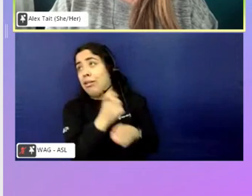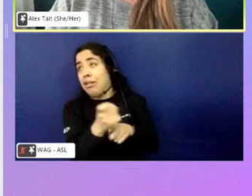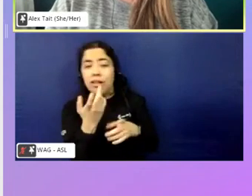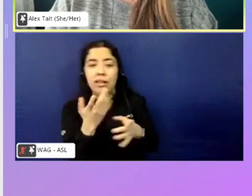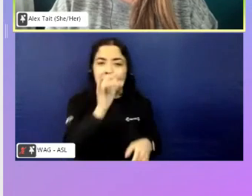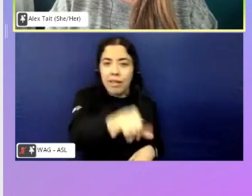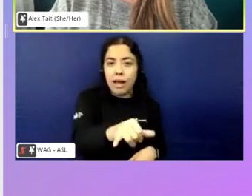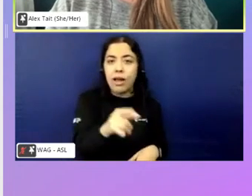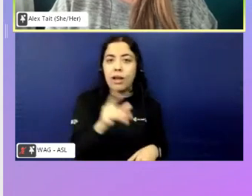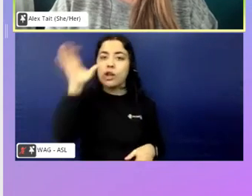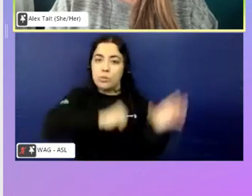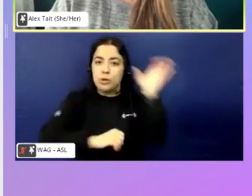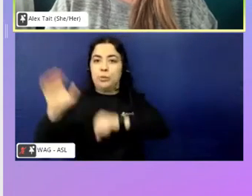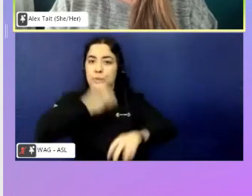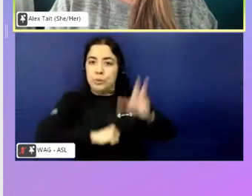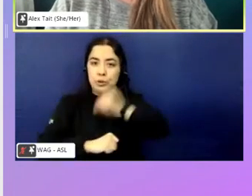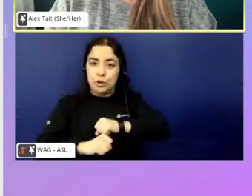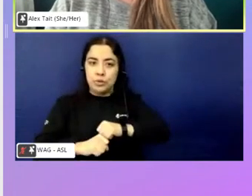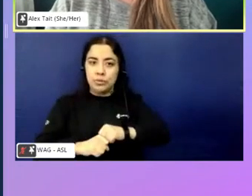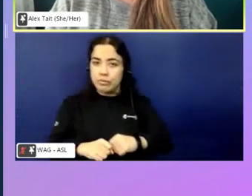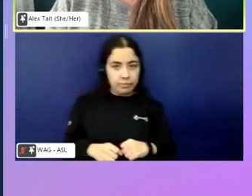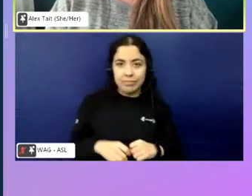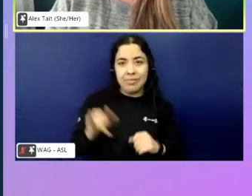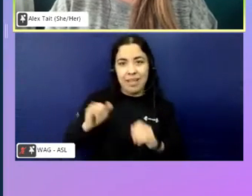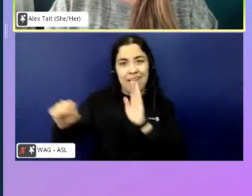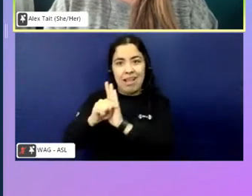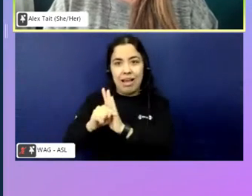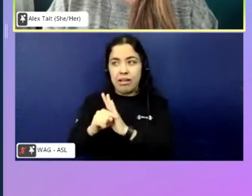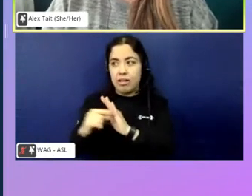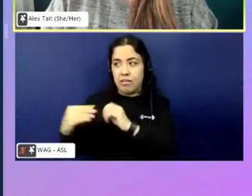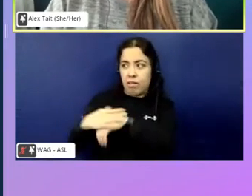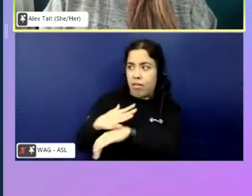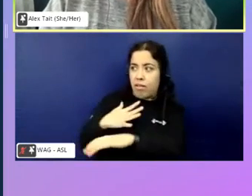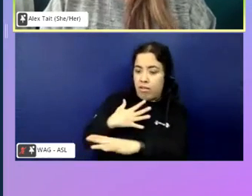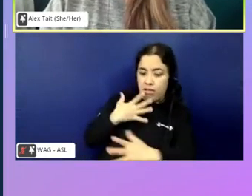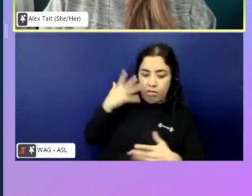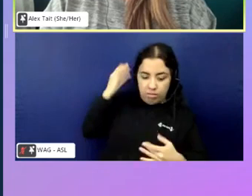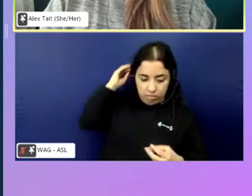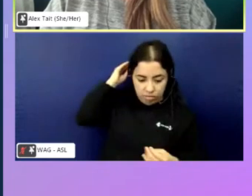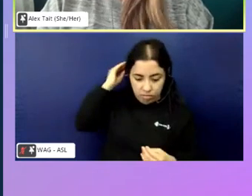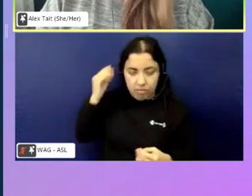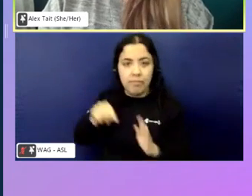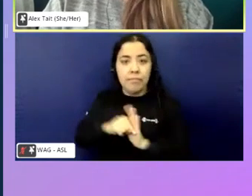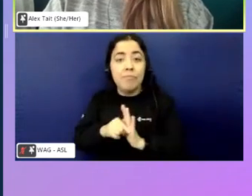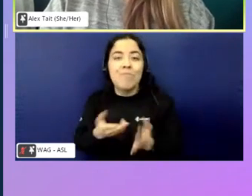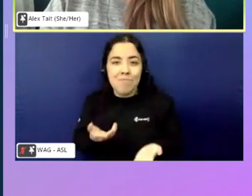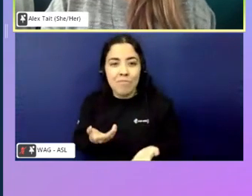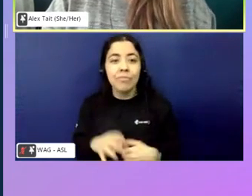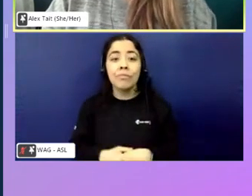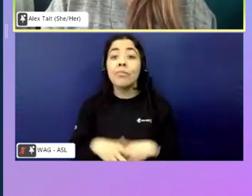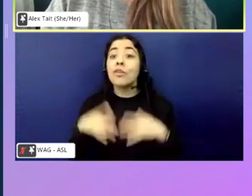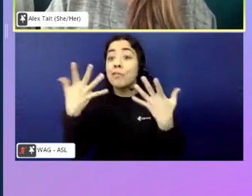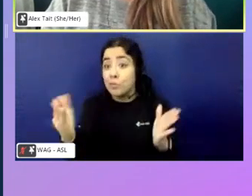phones and computers. reported And 36% feelings of internalized ageism. Holding negative beliefs something to